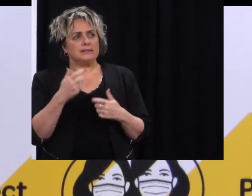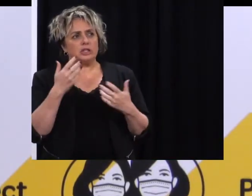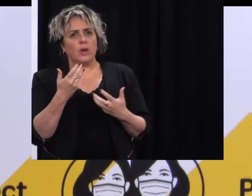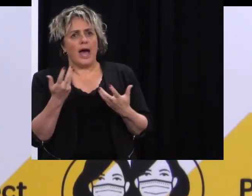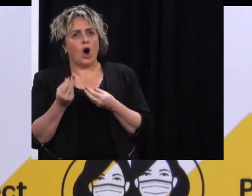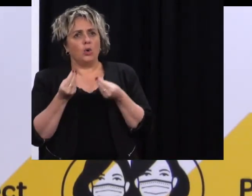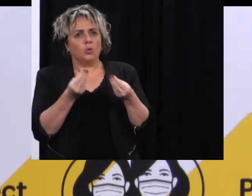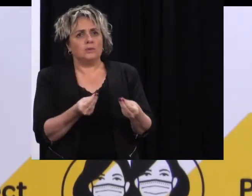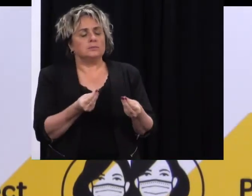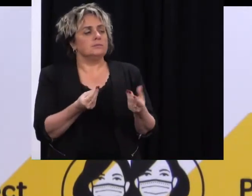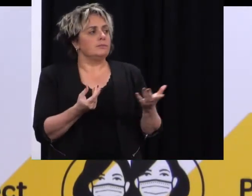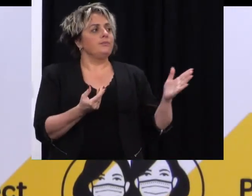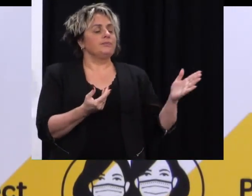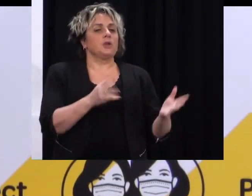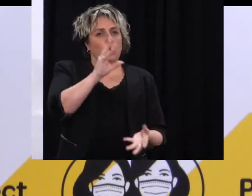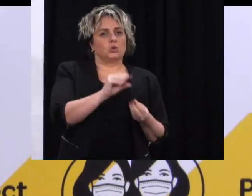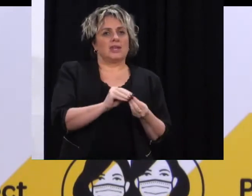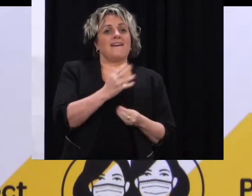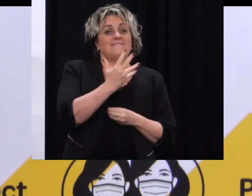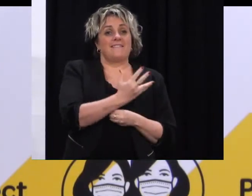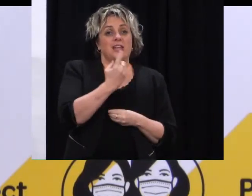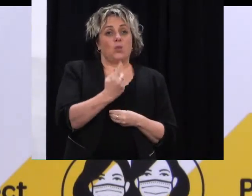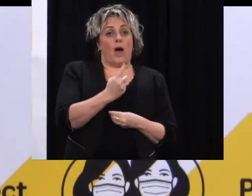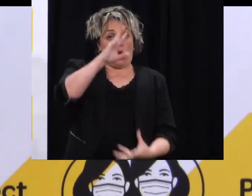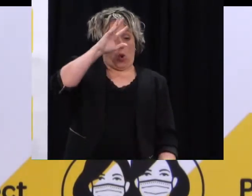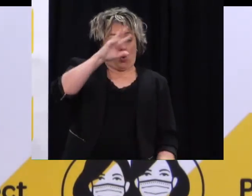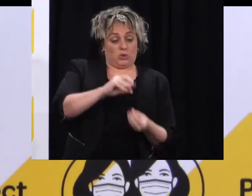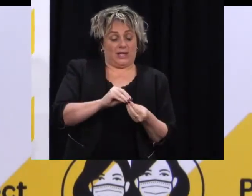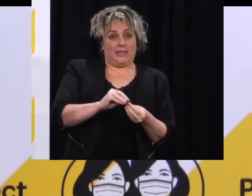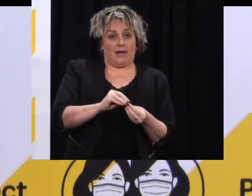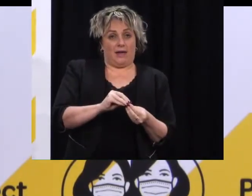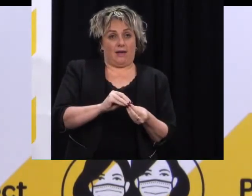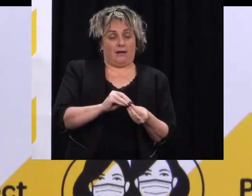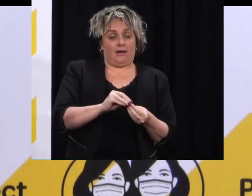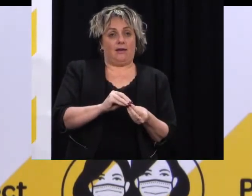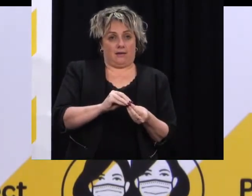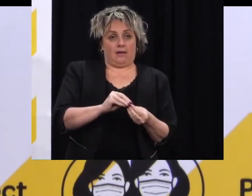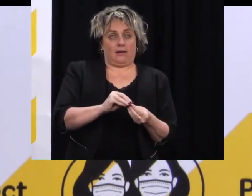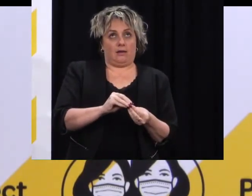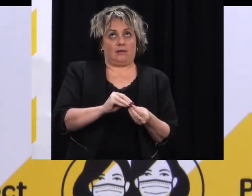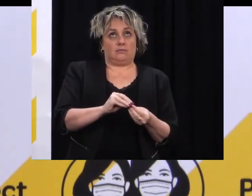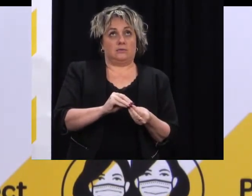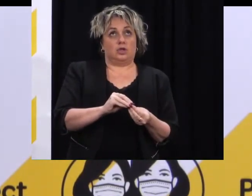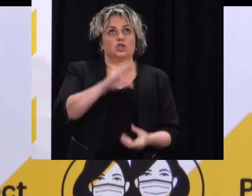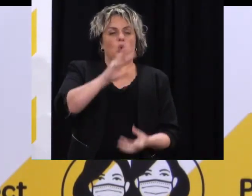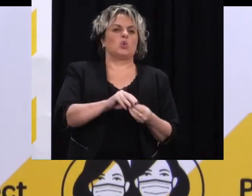location of interest, and how worried are you by mystery